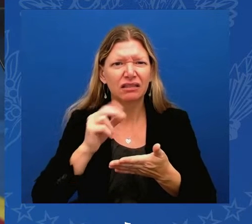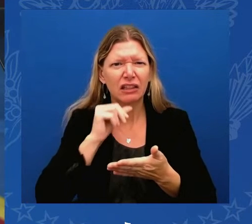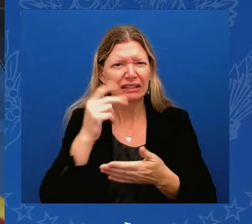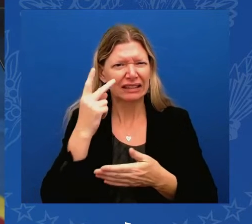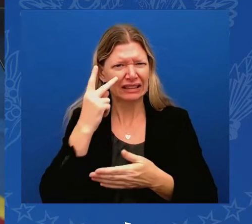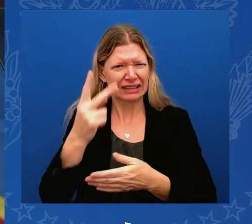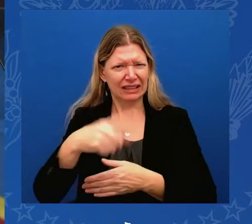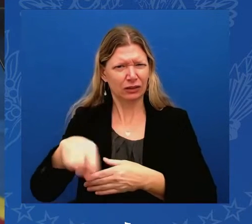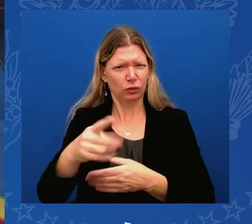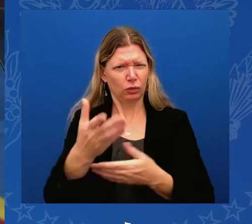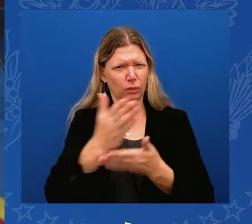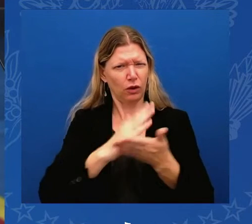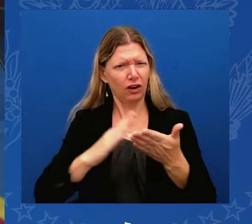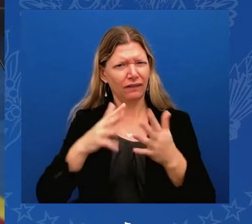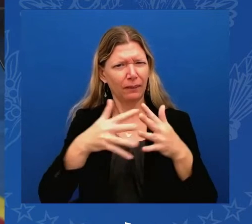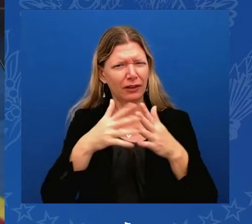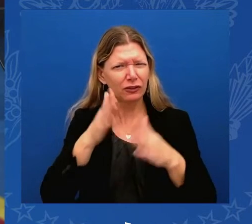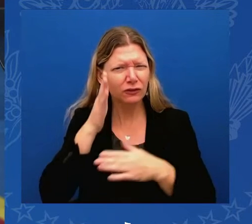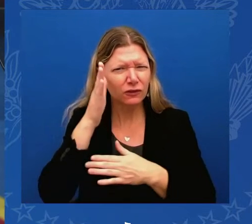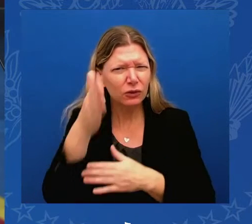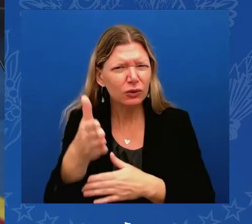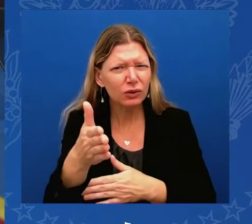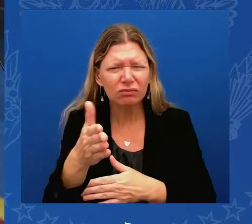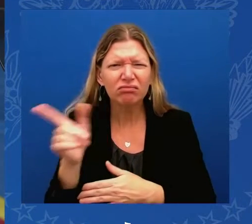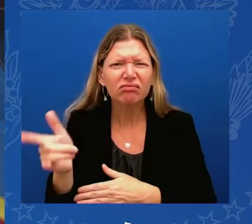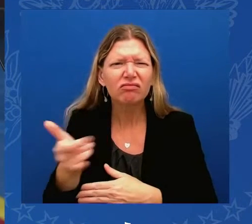We know Black history is American history.